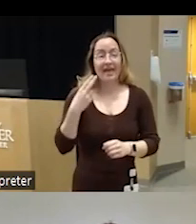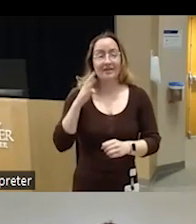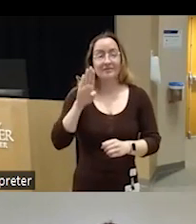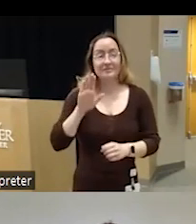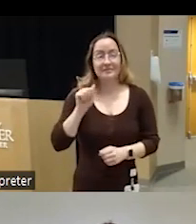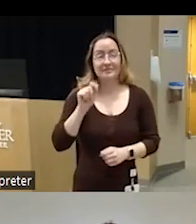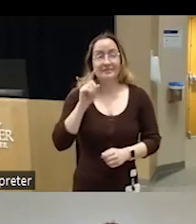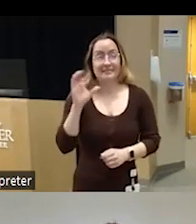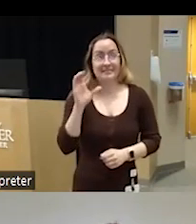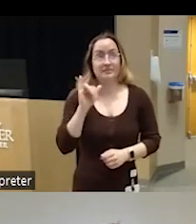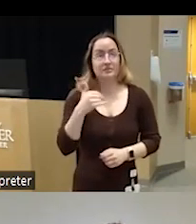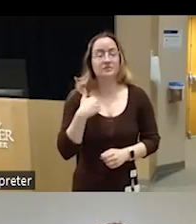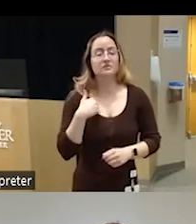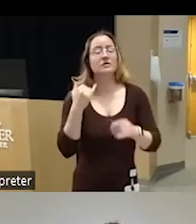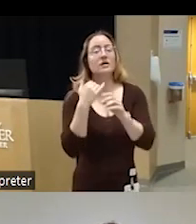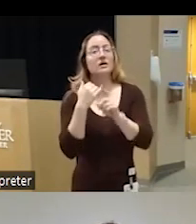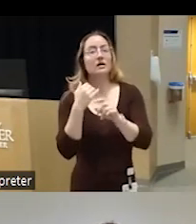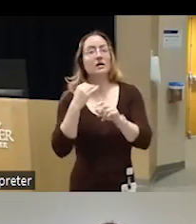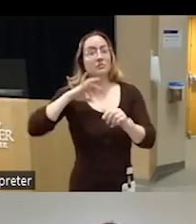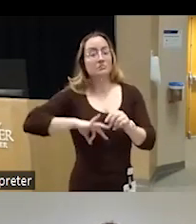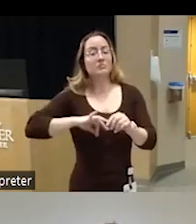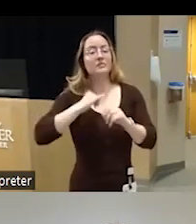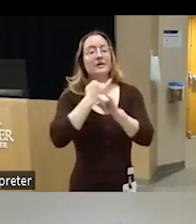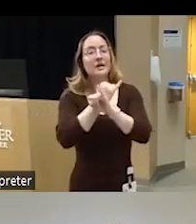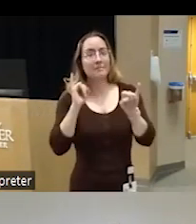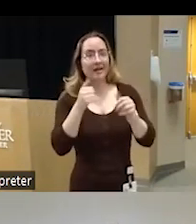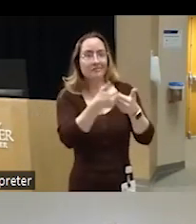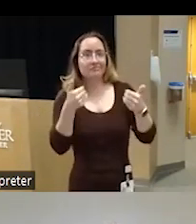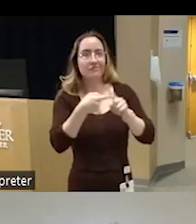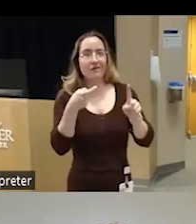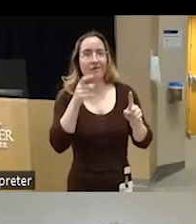of fasting status and that it covers the last three months.